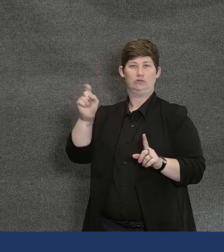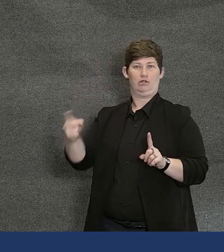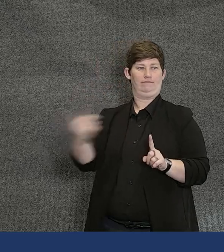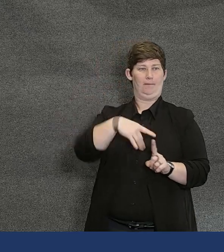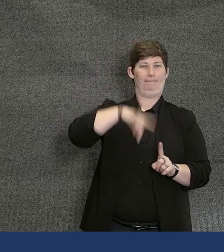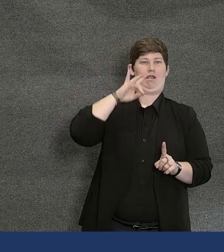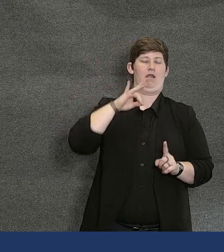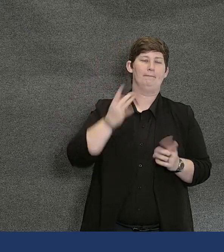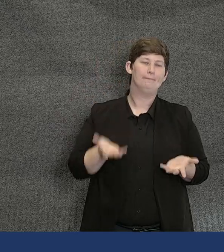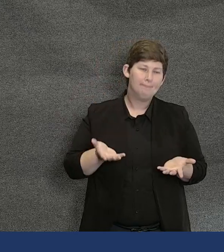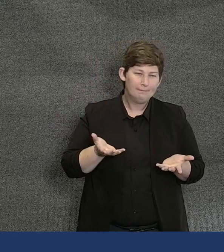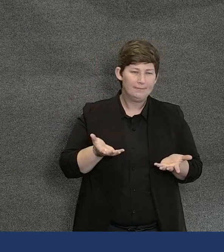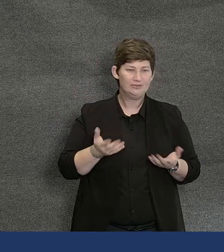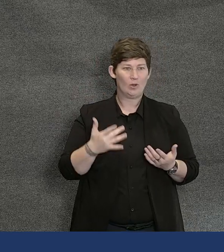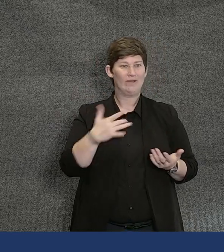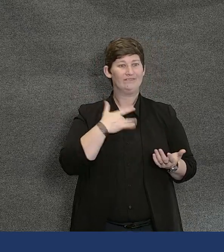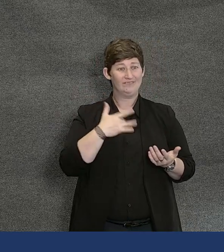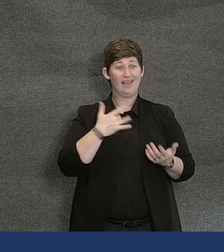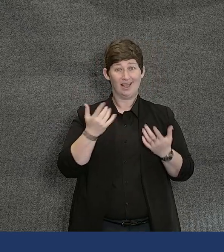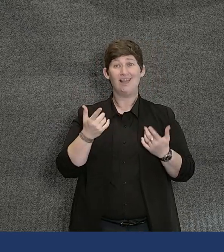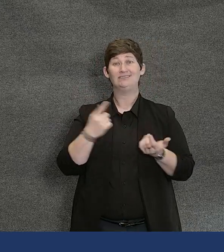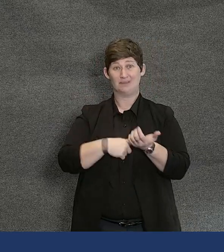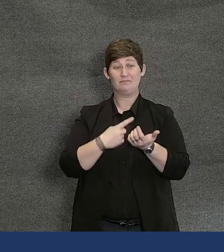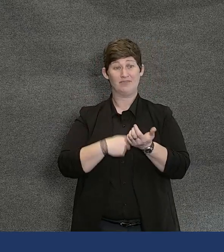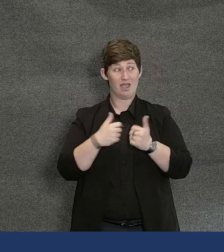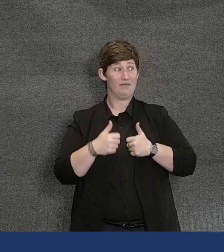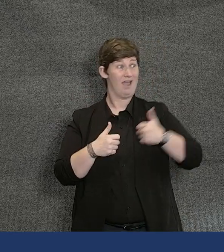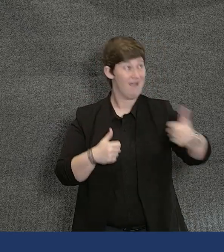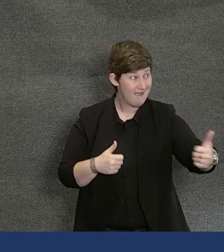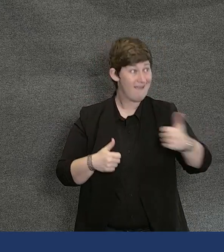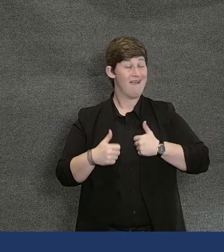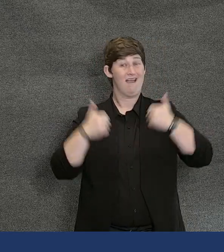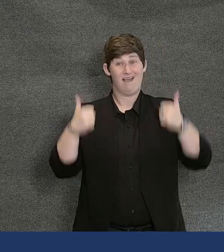So I know that that's an issue where reimbursement